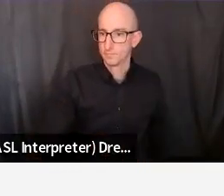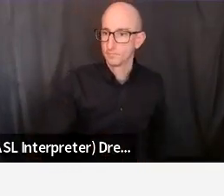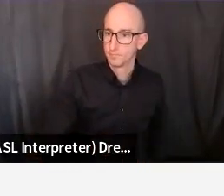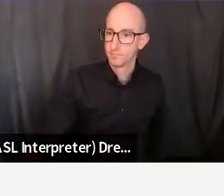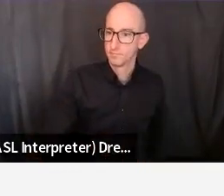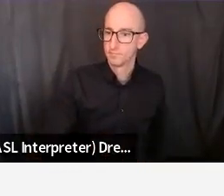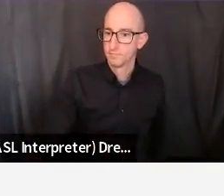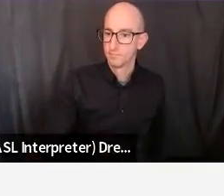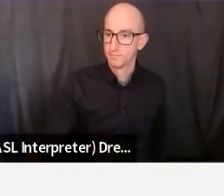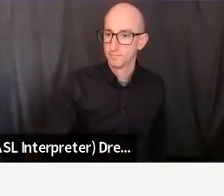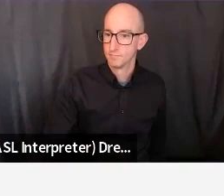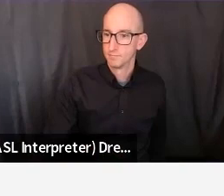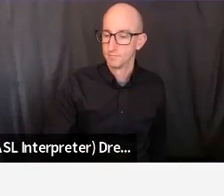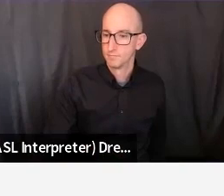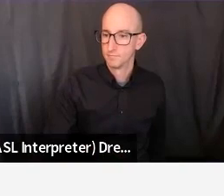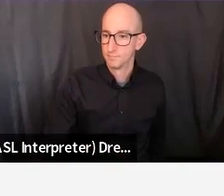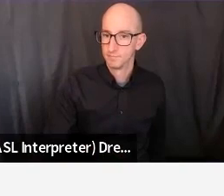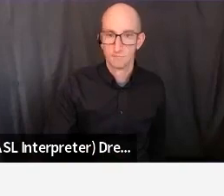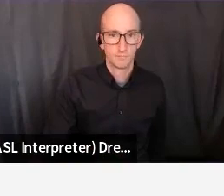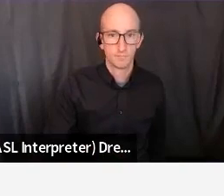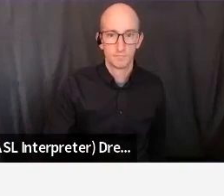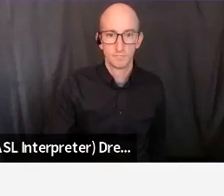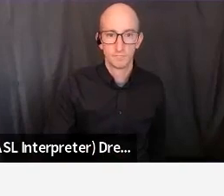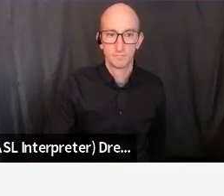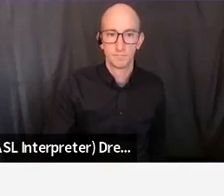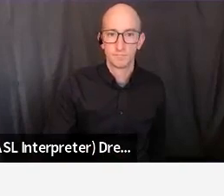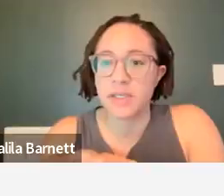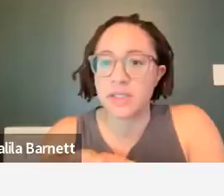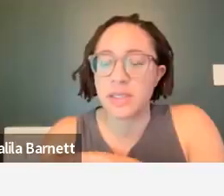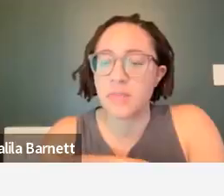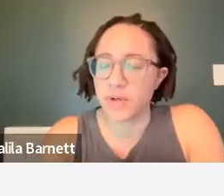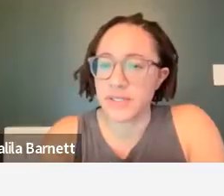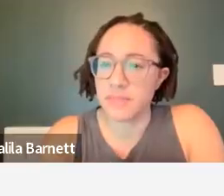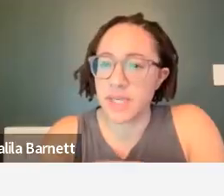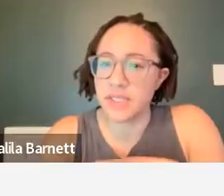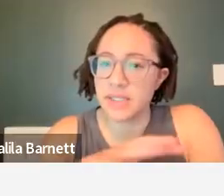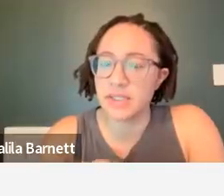for some or even all of the eligible planning activities. There will be a few requirements,